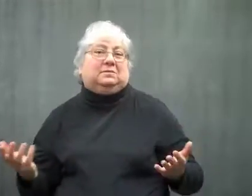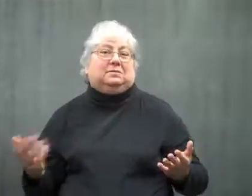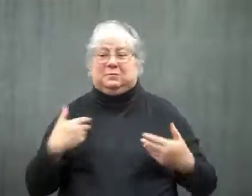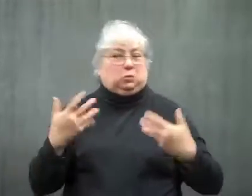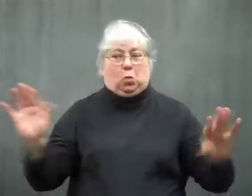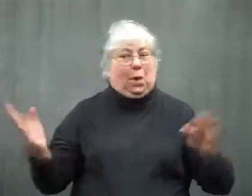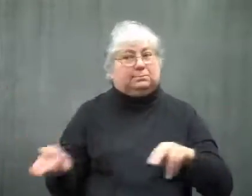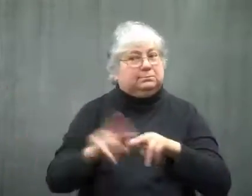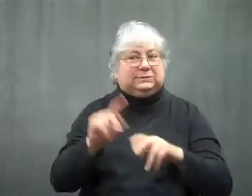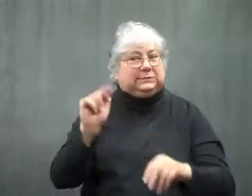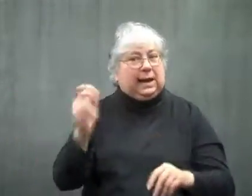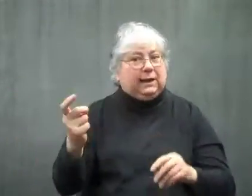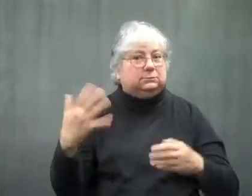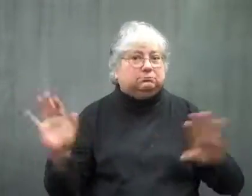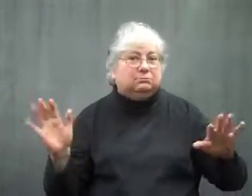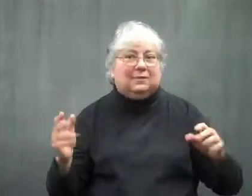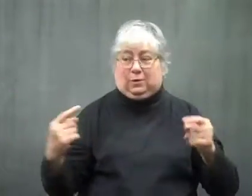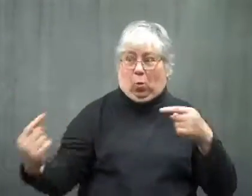They don't want tax increases either. It will be a struggle between